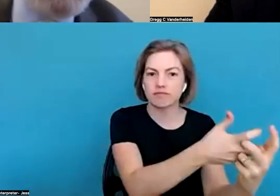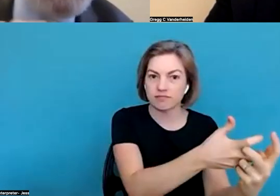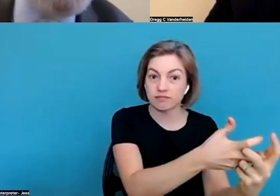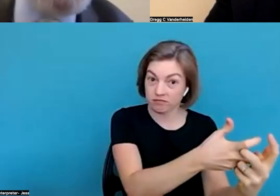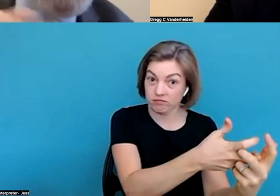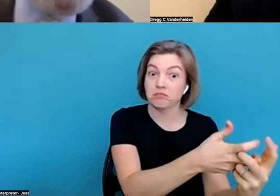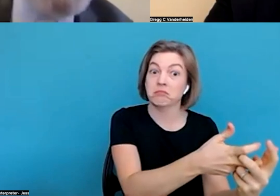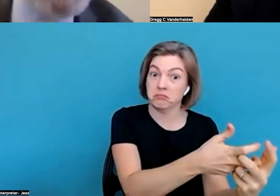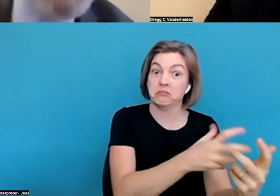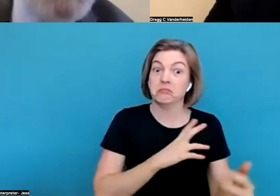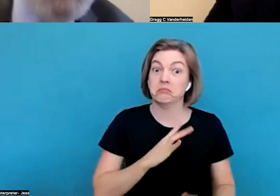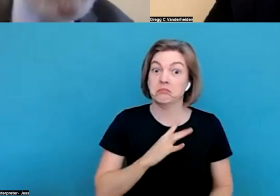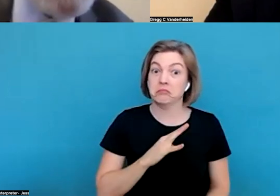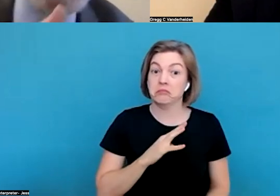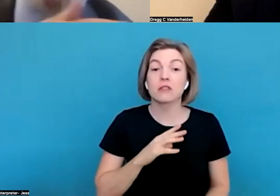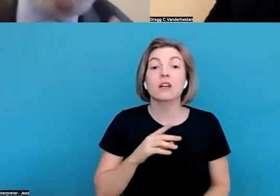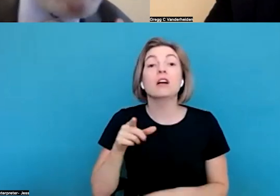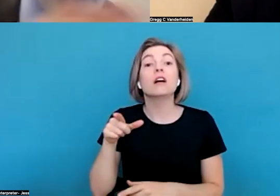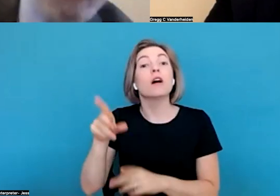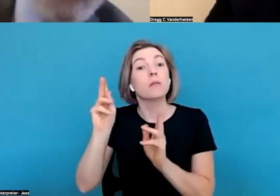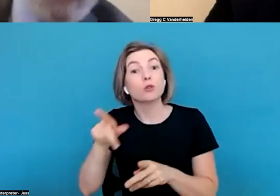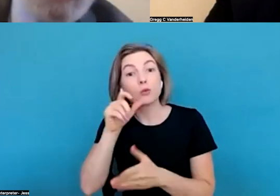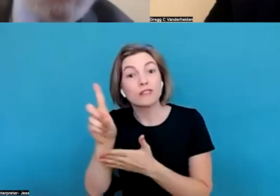the designer of an interface can't know what everybody needs.